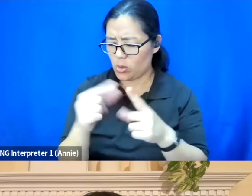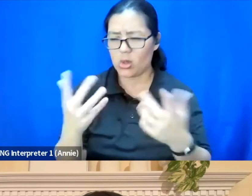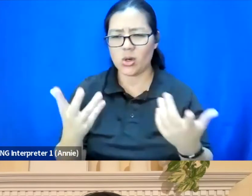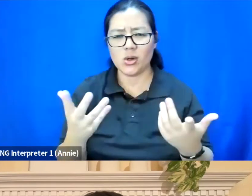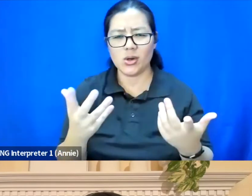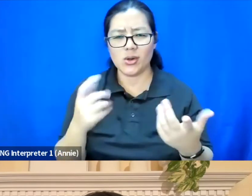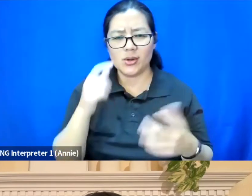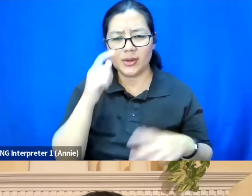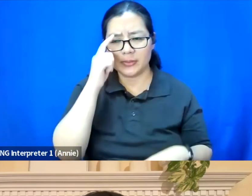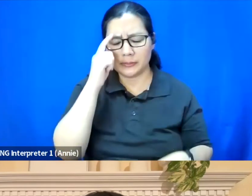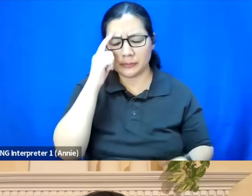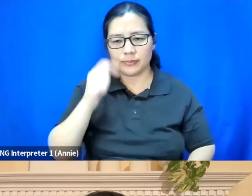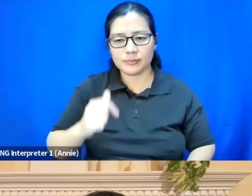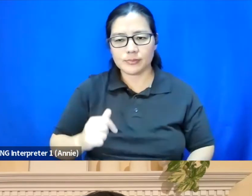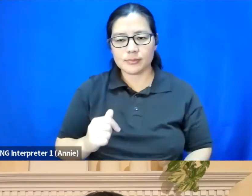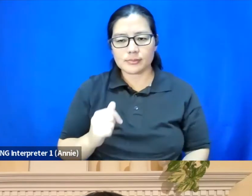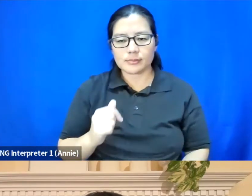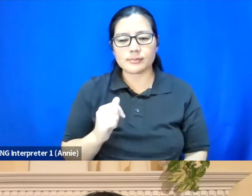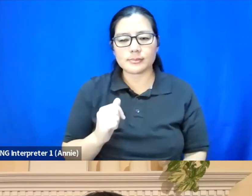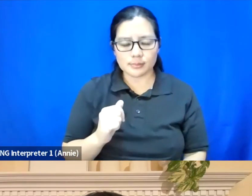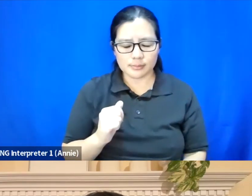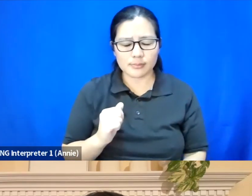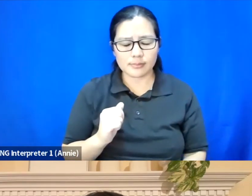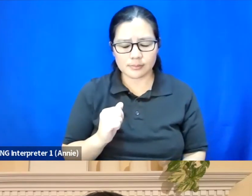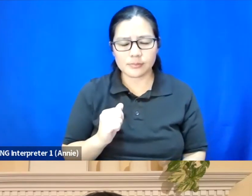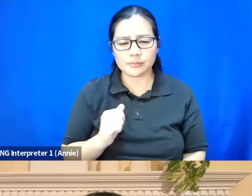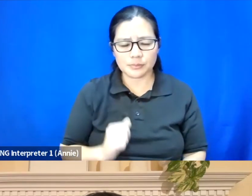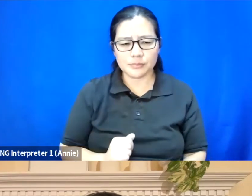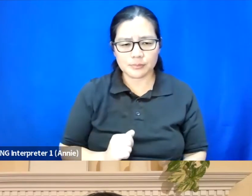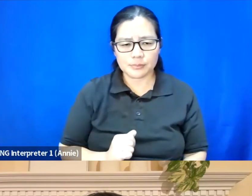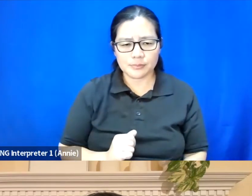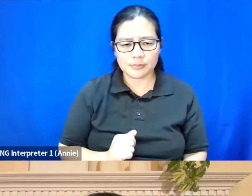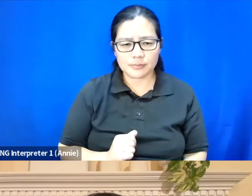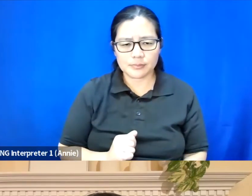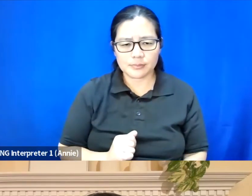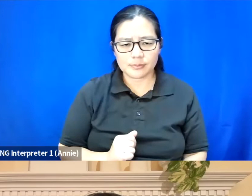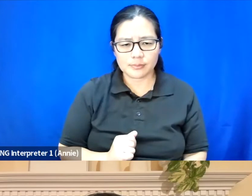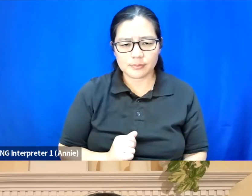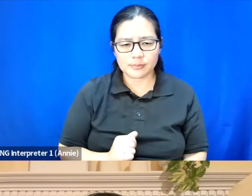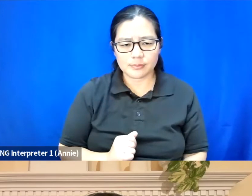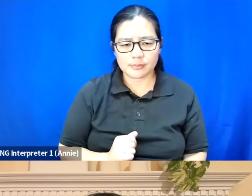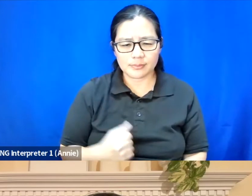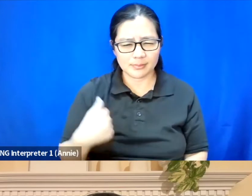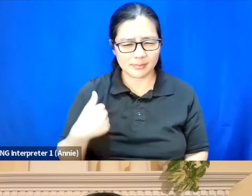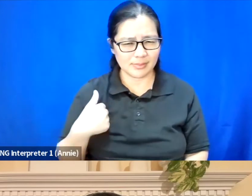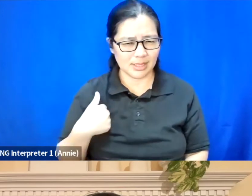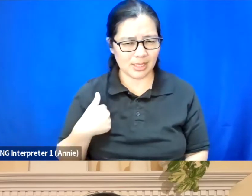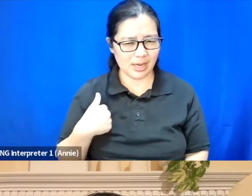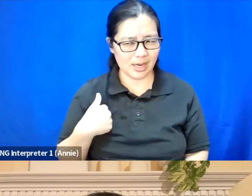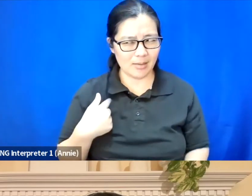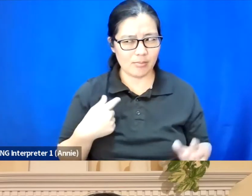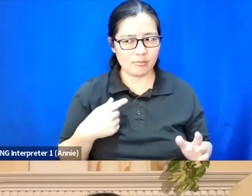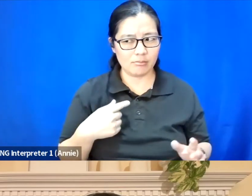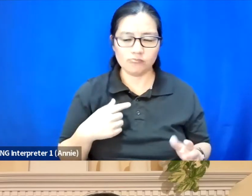about the book that we haven't covered yet -- in a short amount of time, if that's not too much